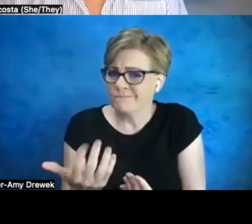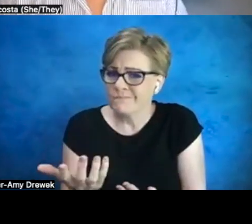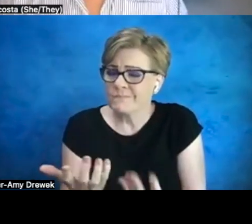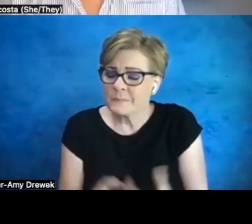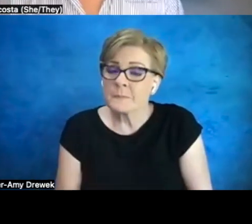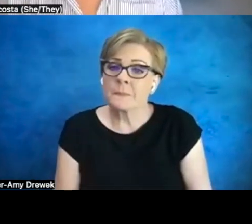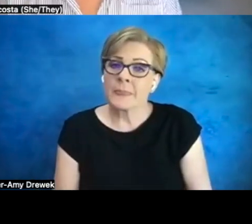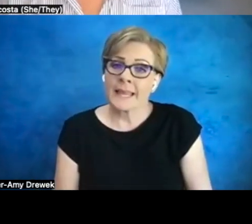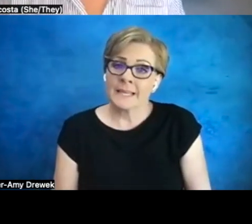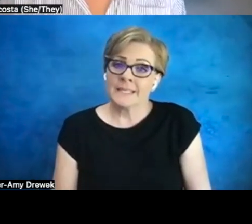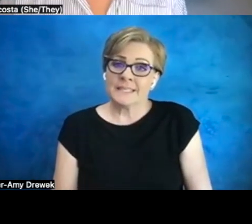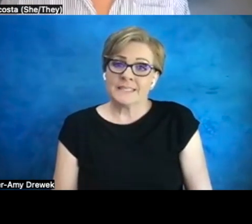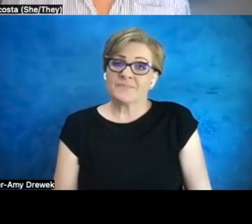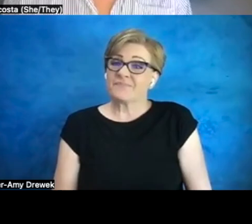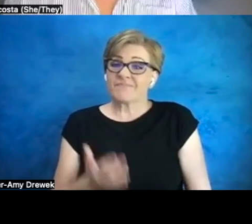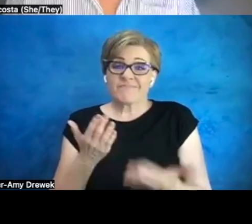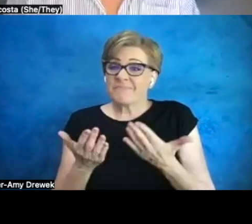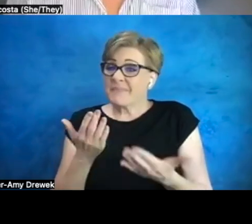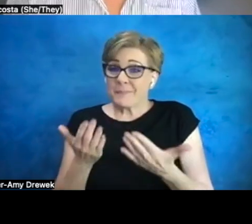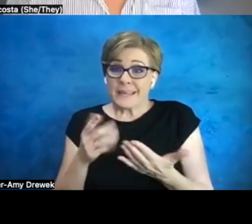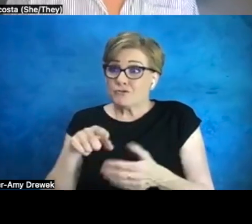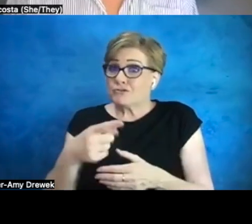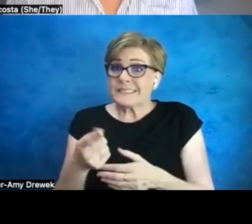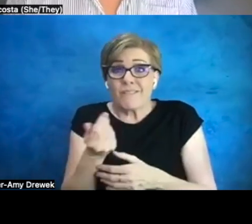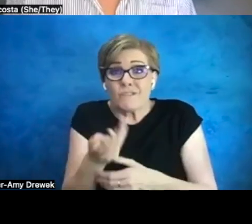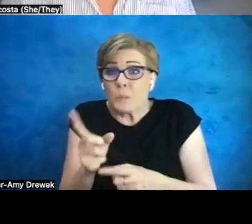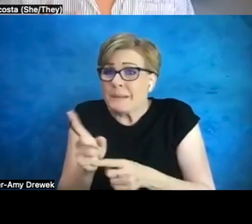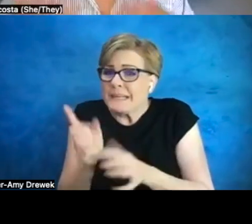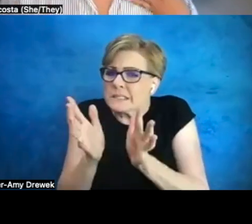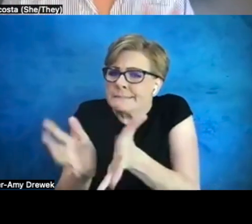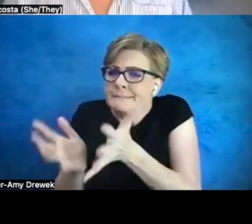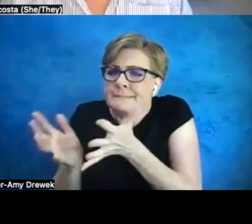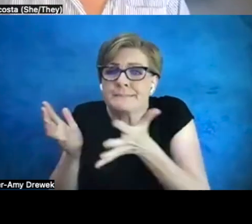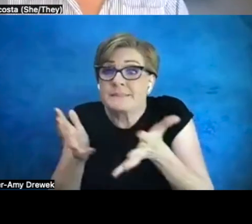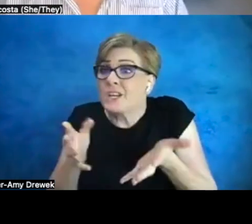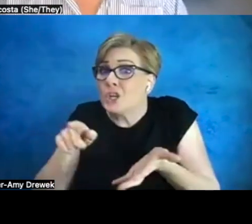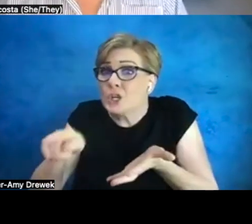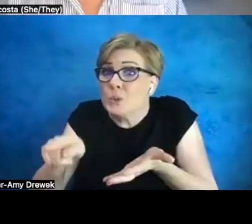even spend just a couple of minutes talking with them about who they'd like to see at the event.